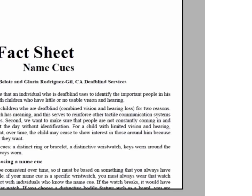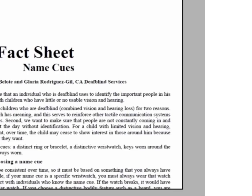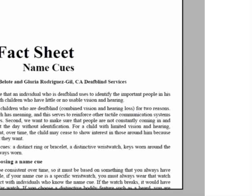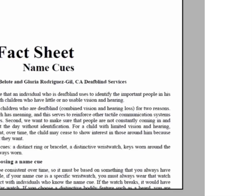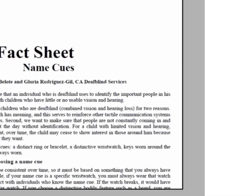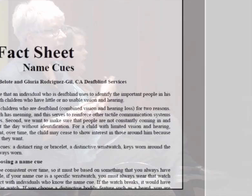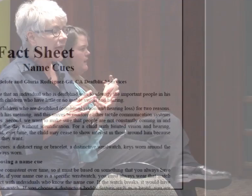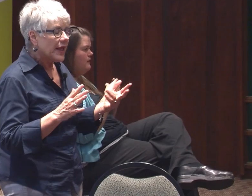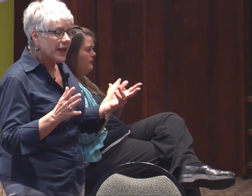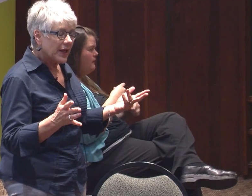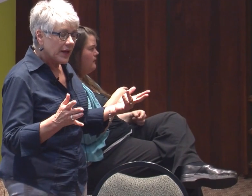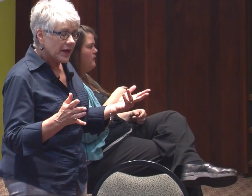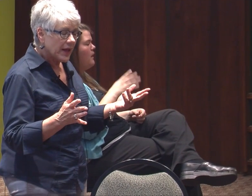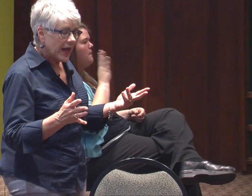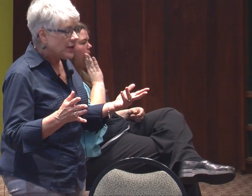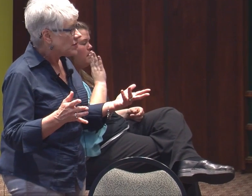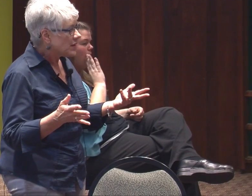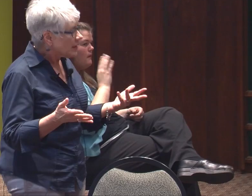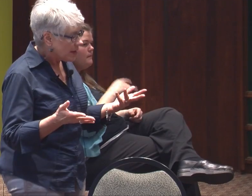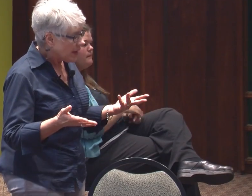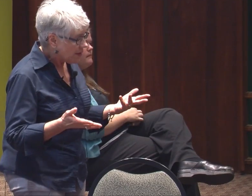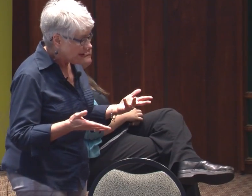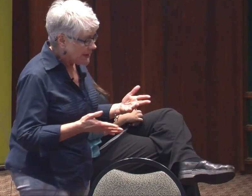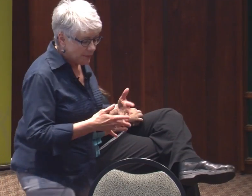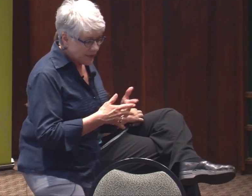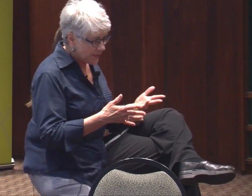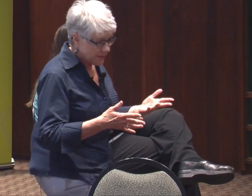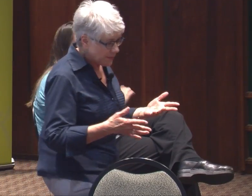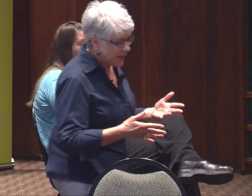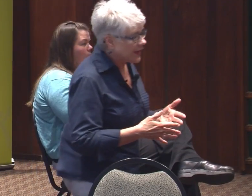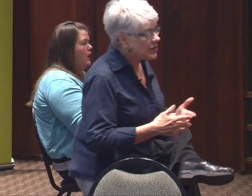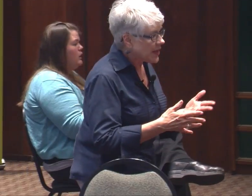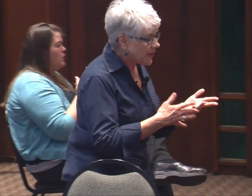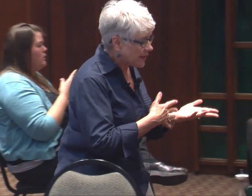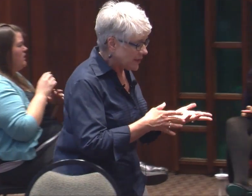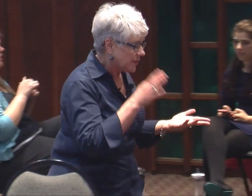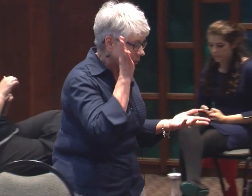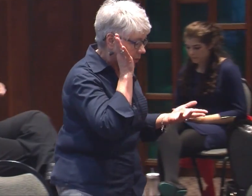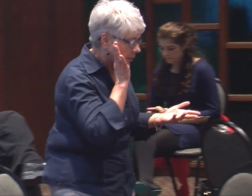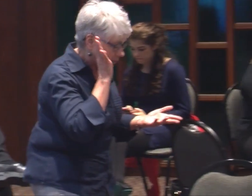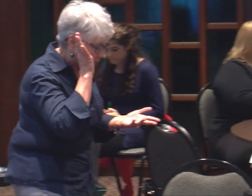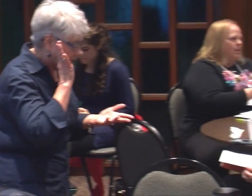Okay, I use it you know with, with any child that